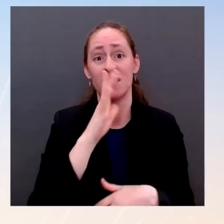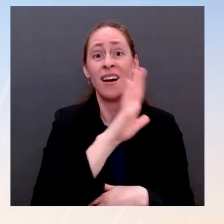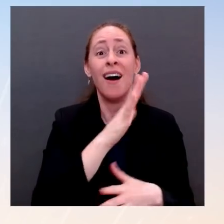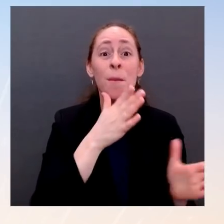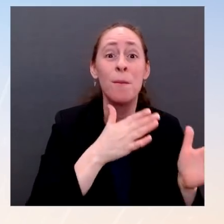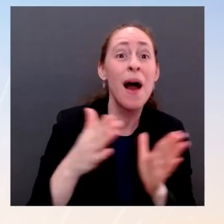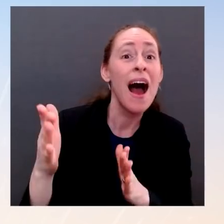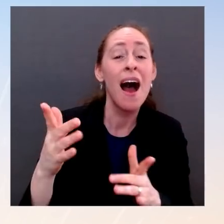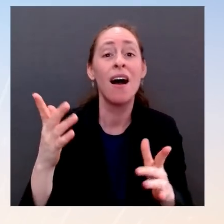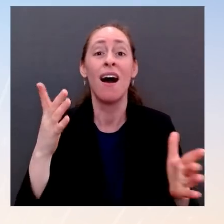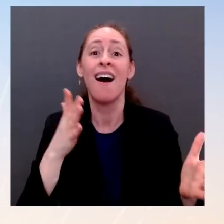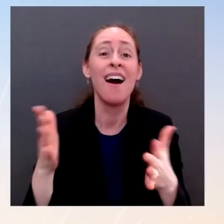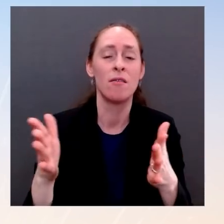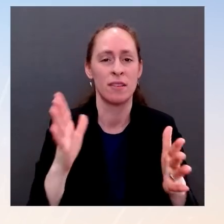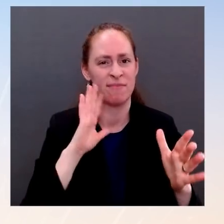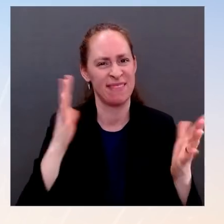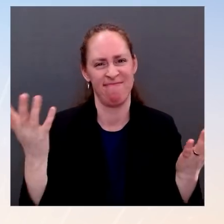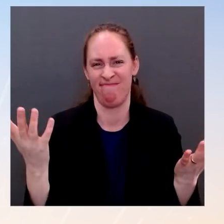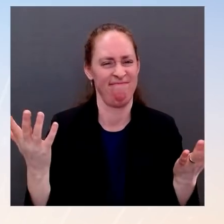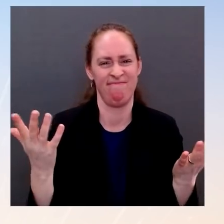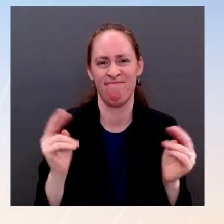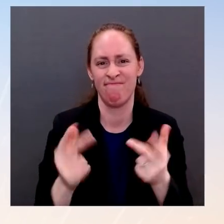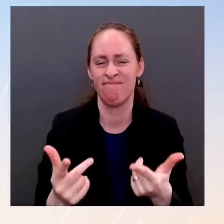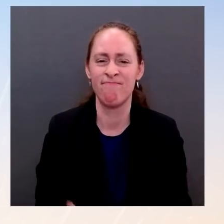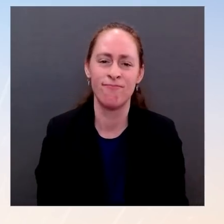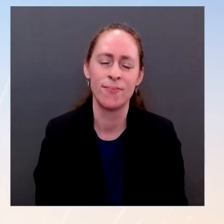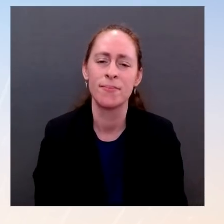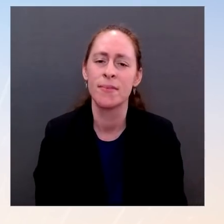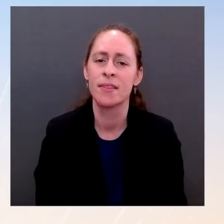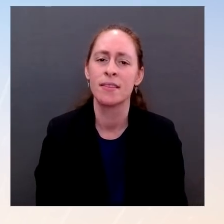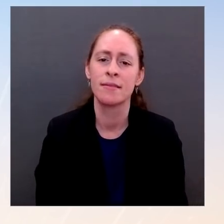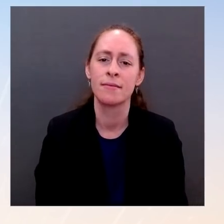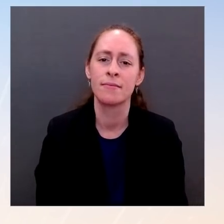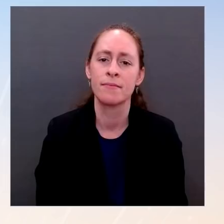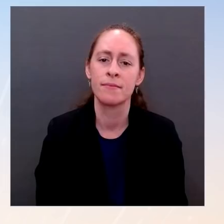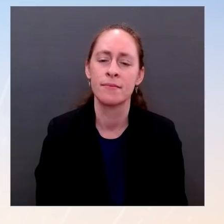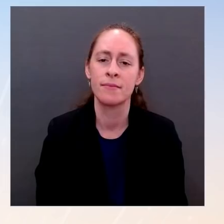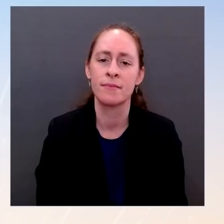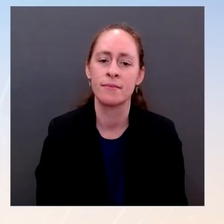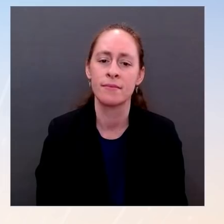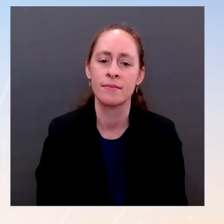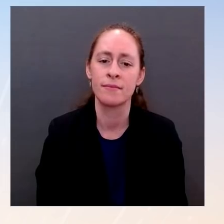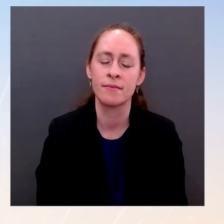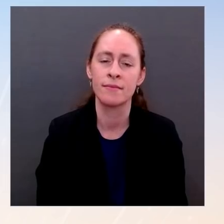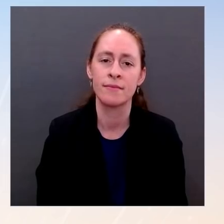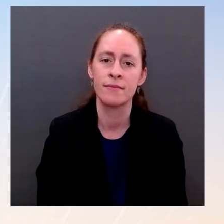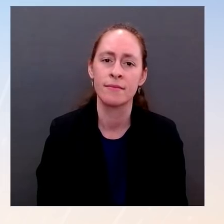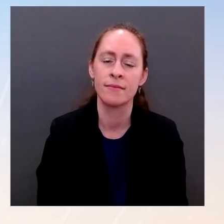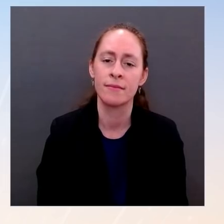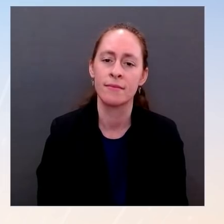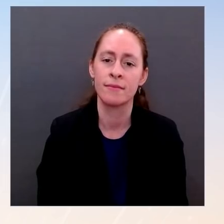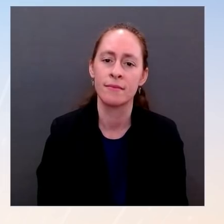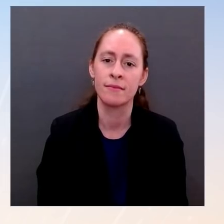and I'm wondering what intelligence the U.S. has that it can share about how that may figure into Russia's campaign.